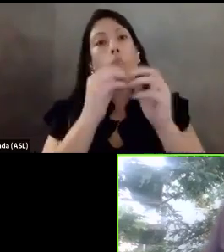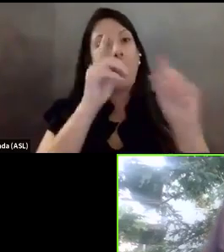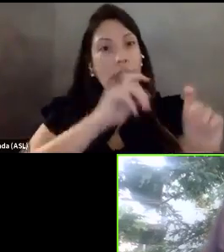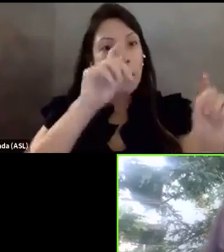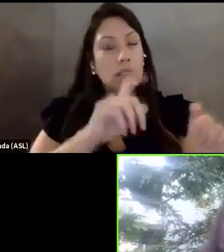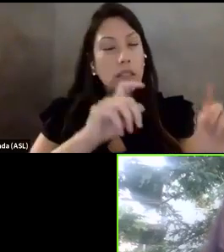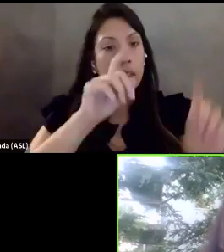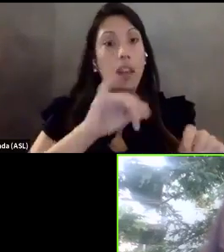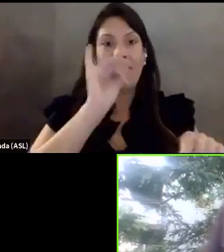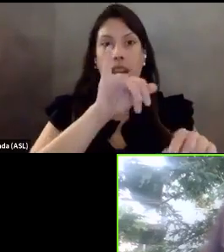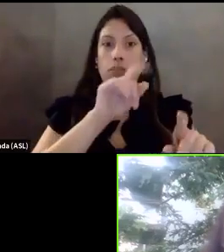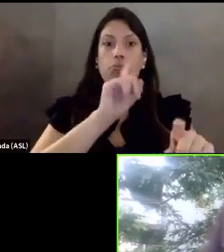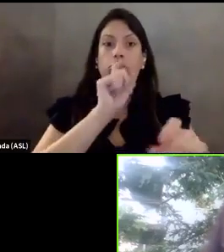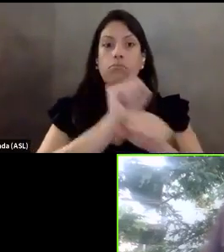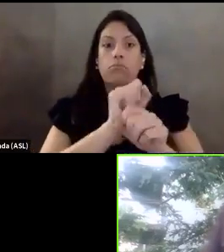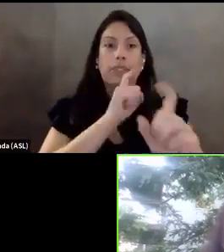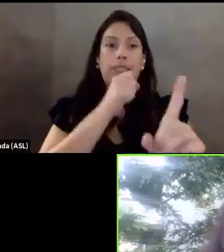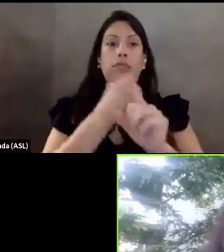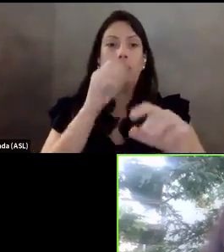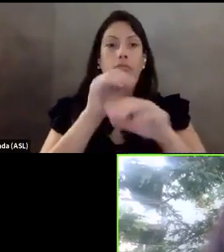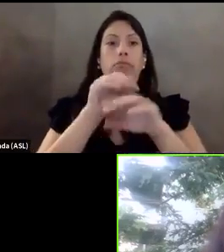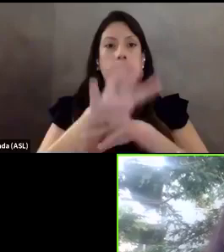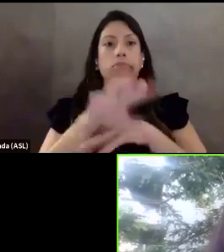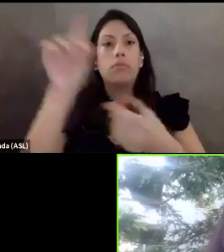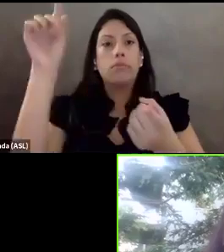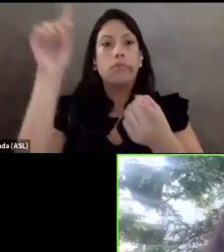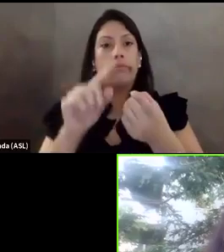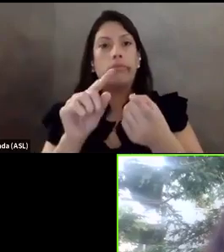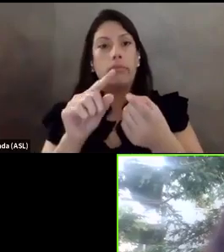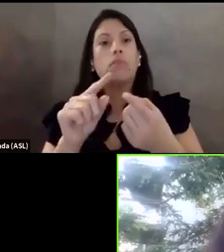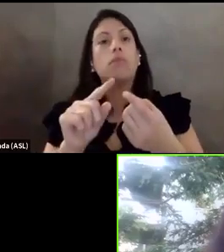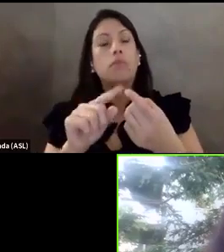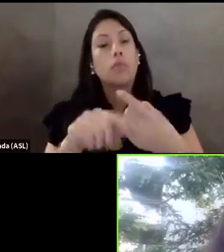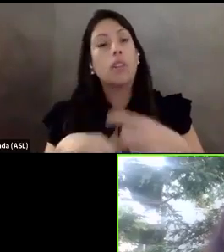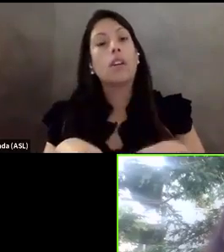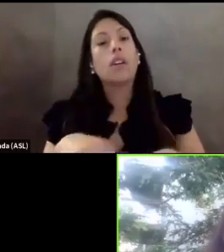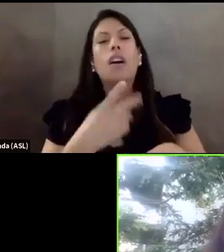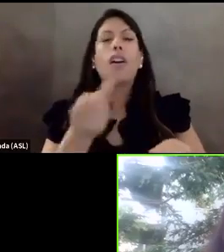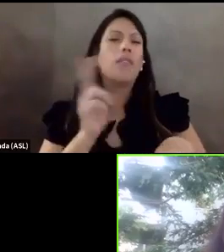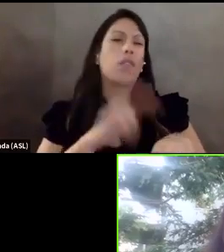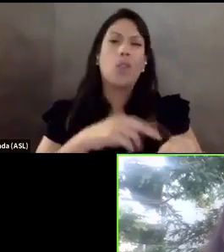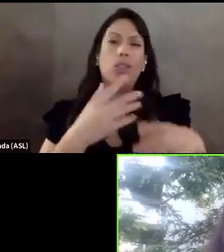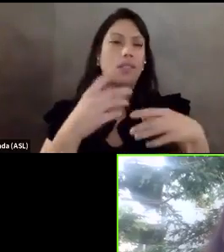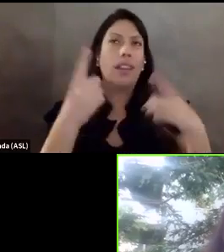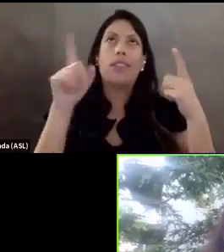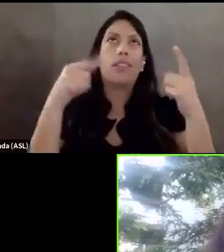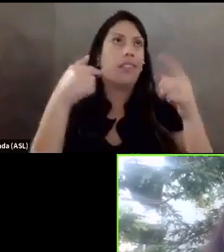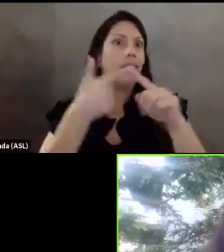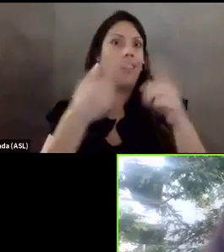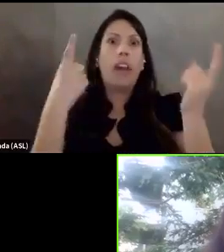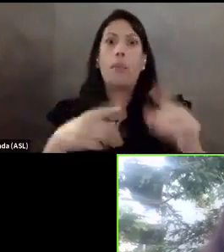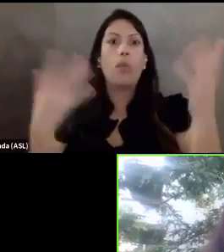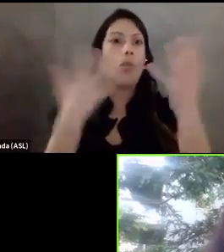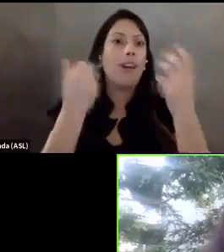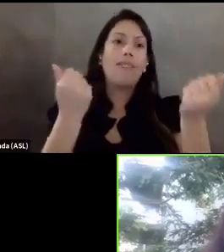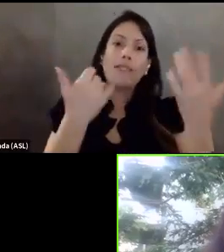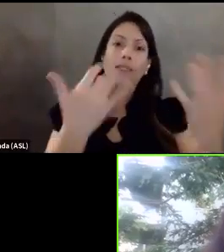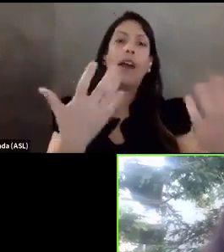had an impact in potentially decreasing cases. Now, of course, there's the fires and the evacuations, and it's hard sometimes